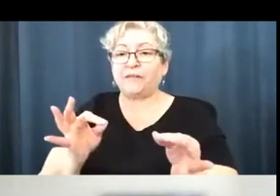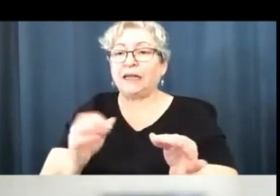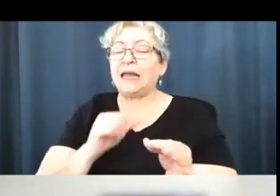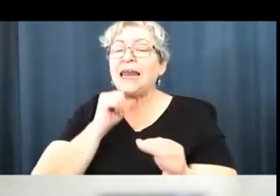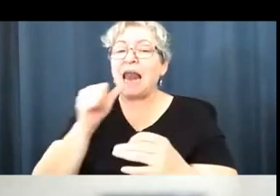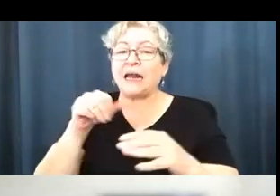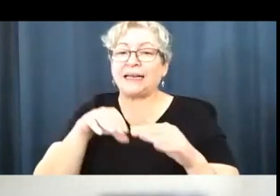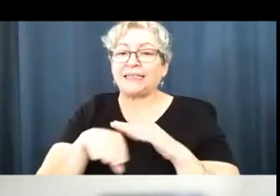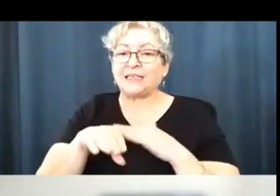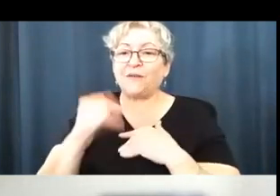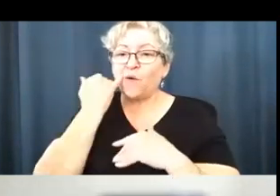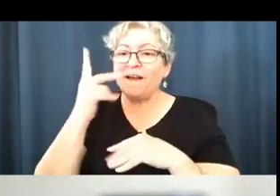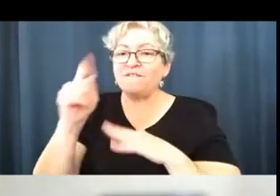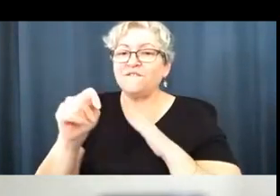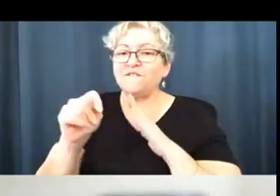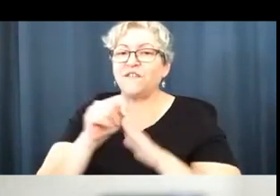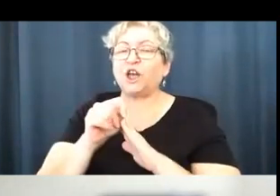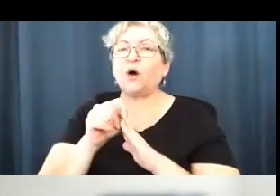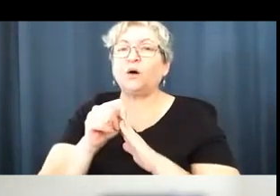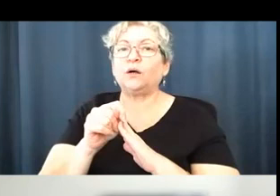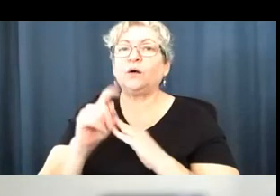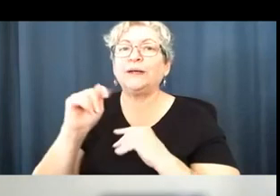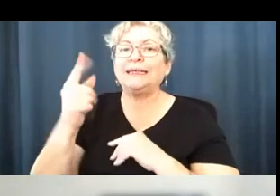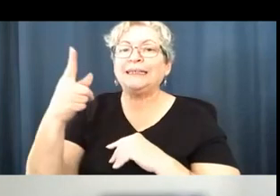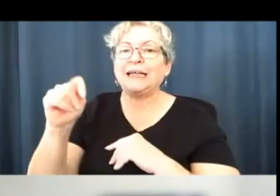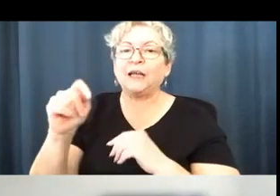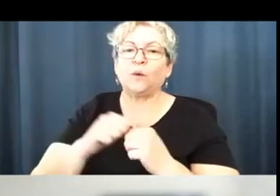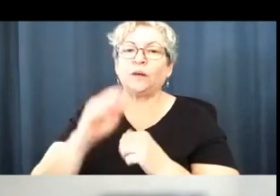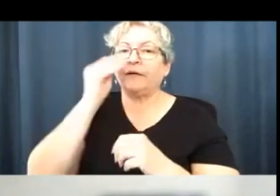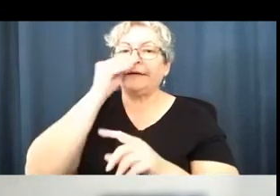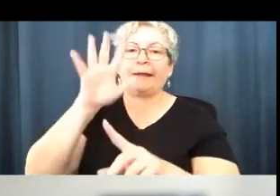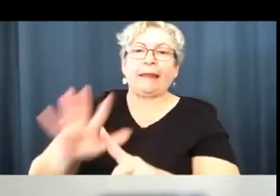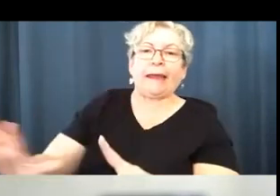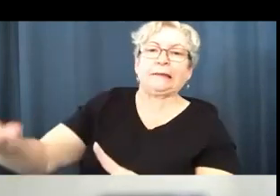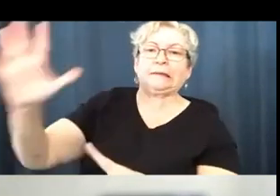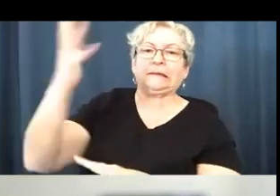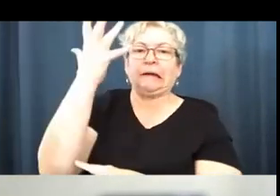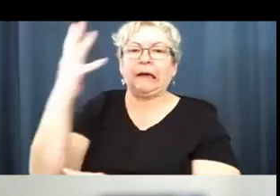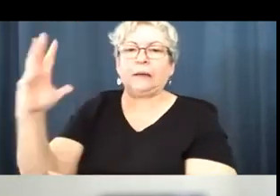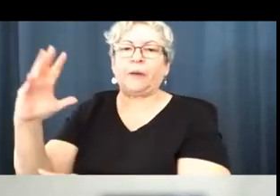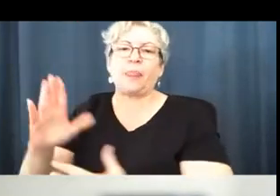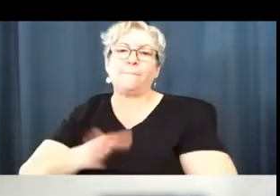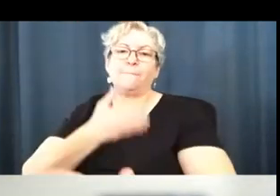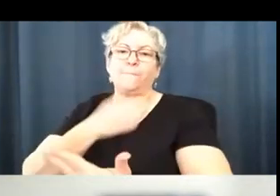is if you had a video that was like a text with a landscape and some music over it. Like so, it's text with the landscape